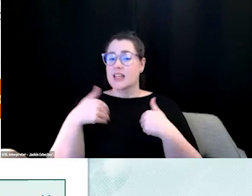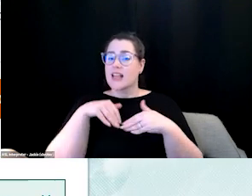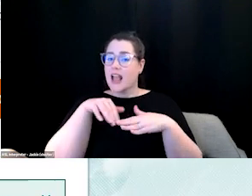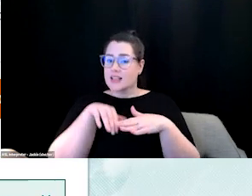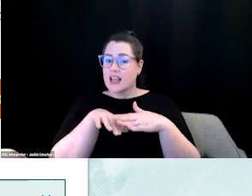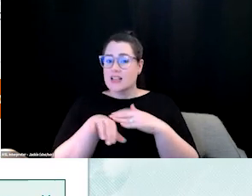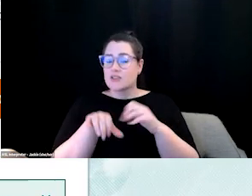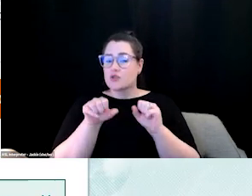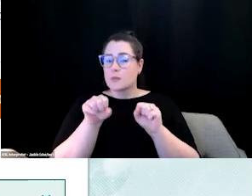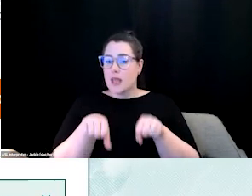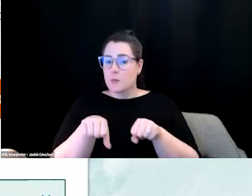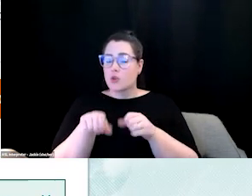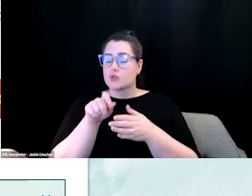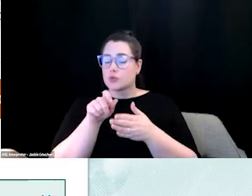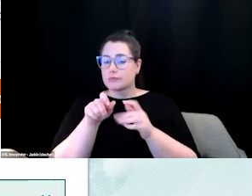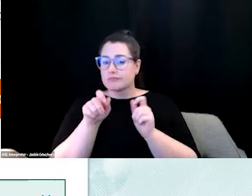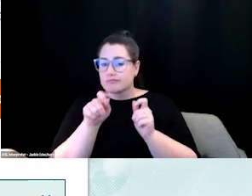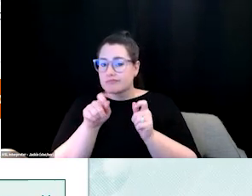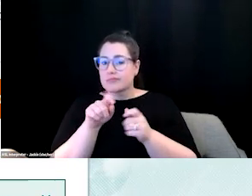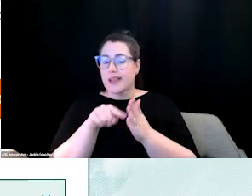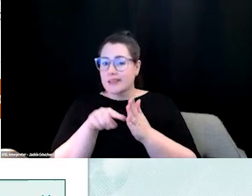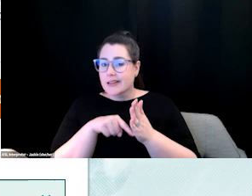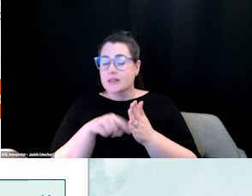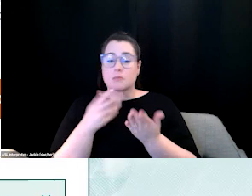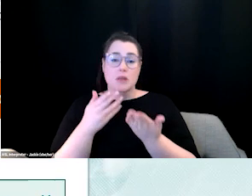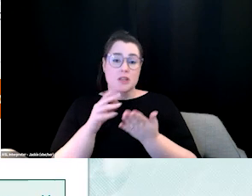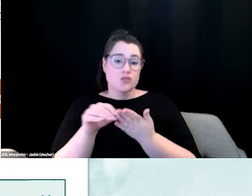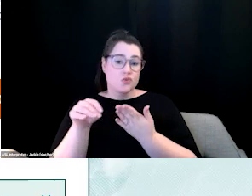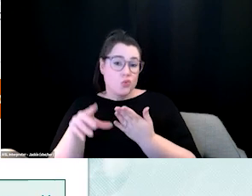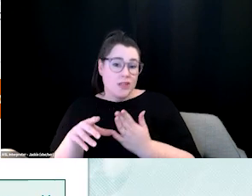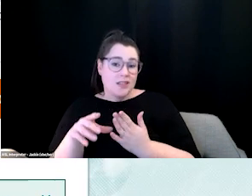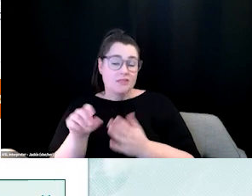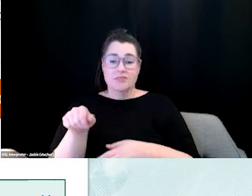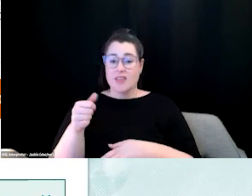So this might be another student or another staff member at the university.